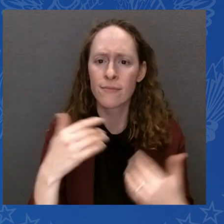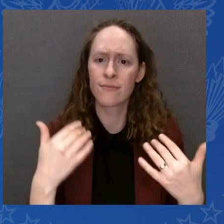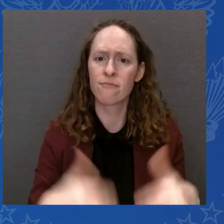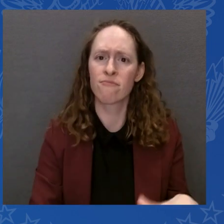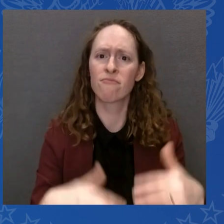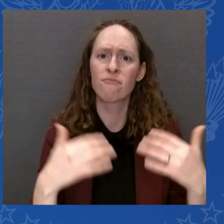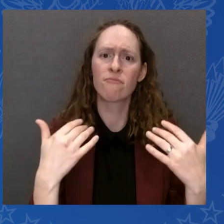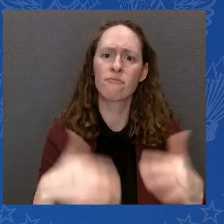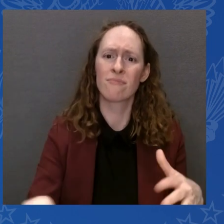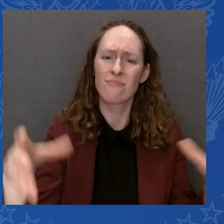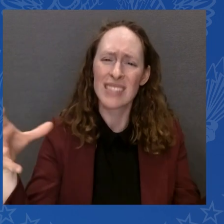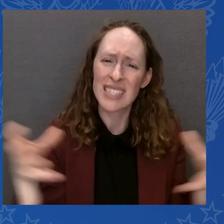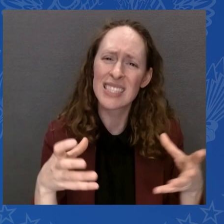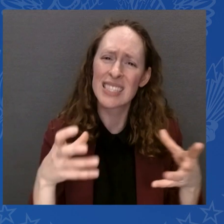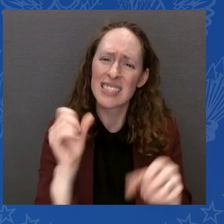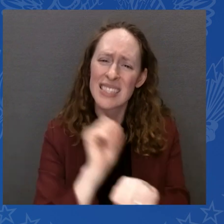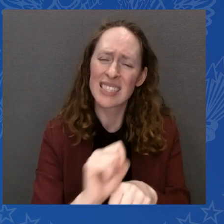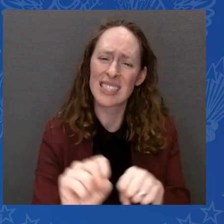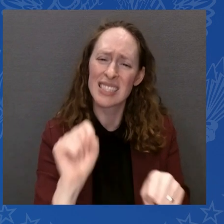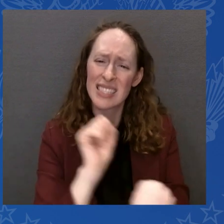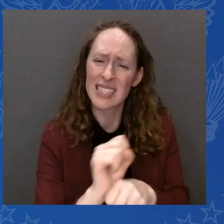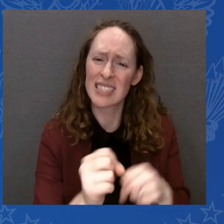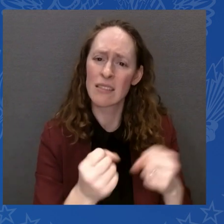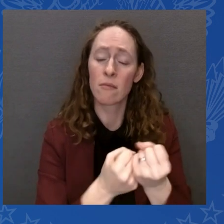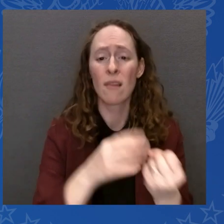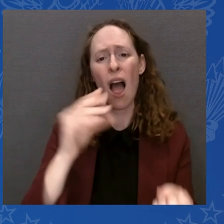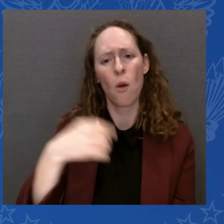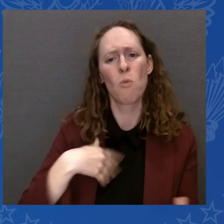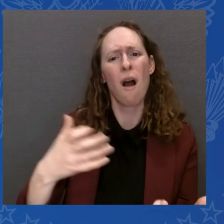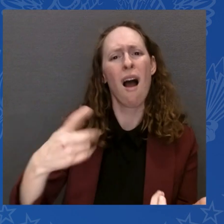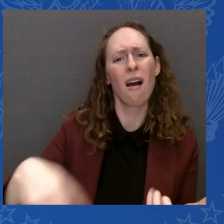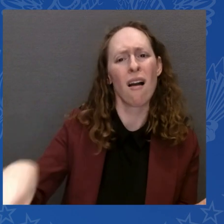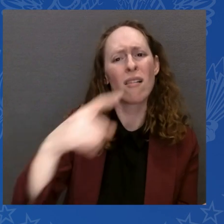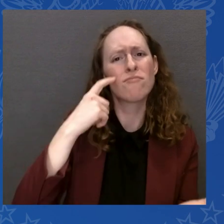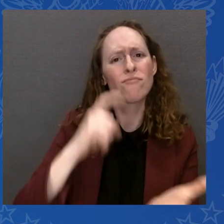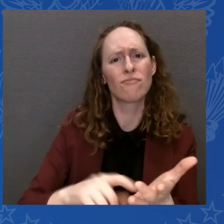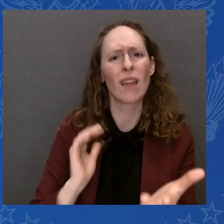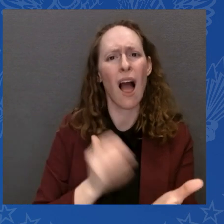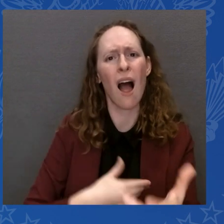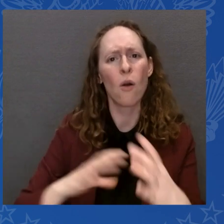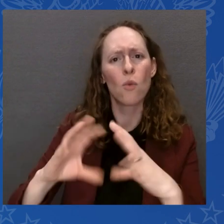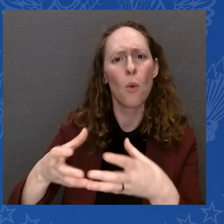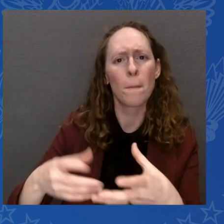That was our number one priority. In closing, we're now here talking about turning the page